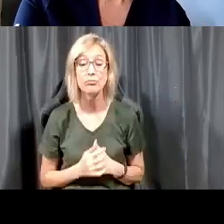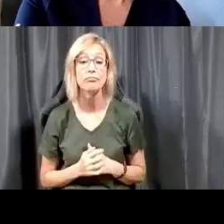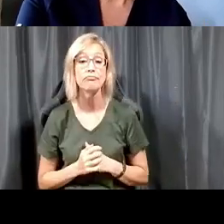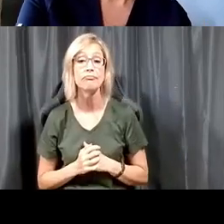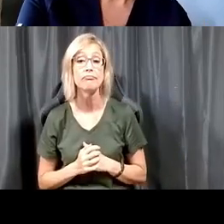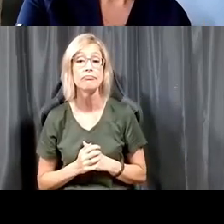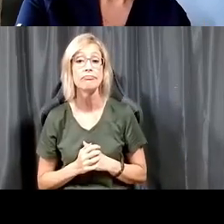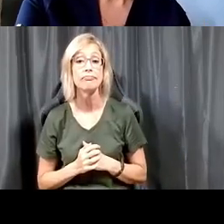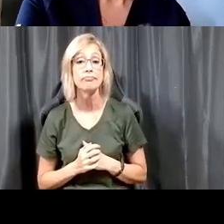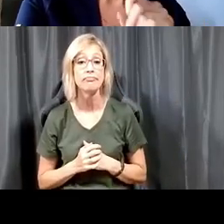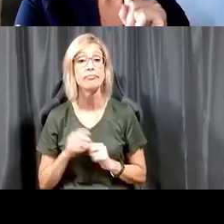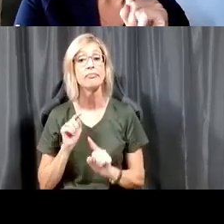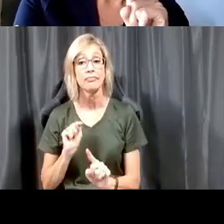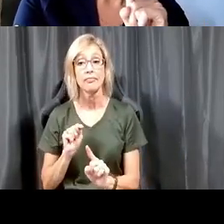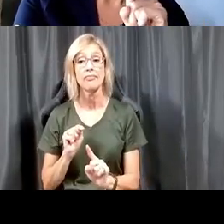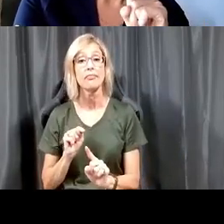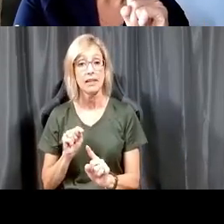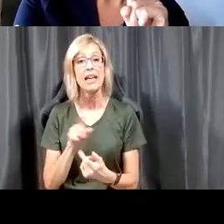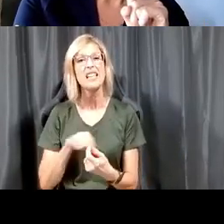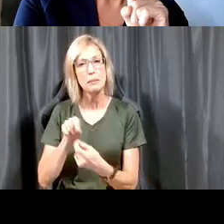Specifically to picky eating and how we can help